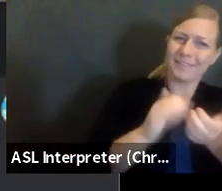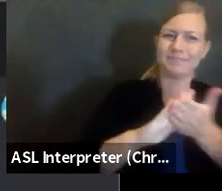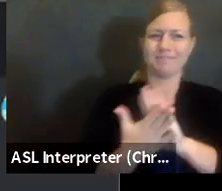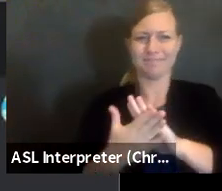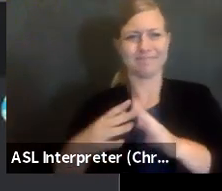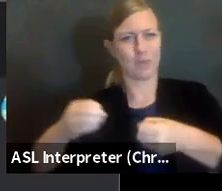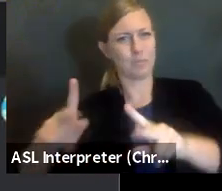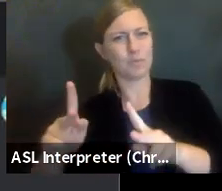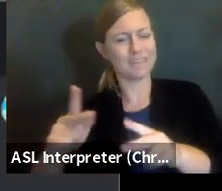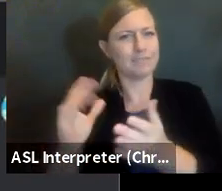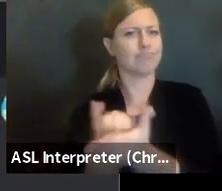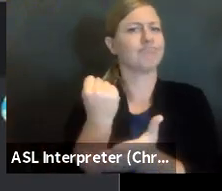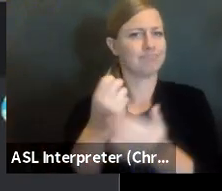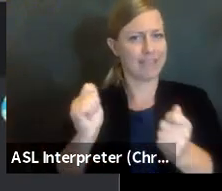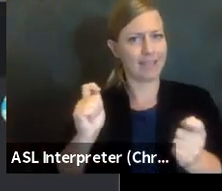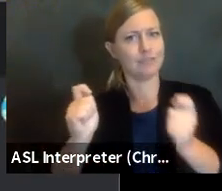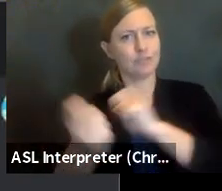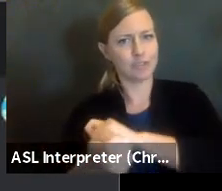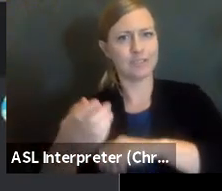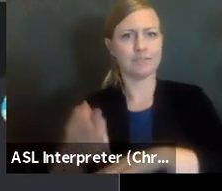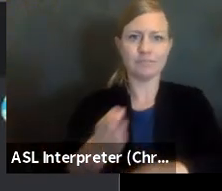ESD 101 - Jeff Crawford: In order that we could better serve our students and our community.